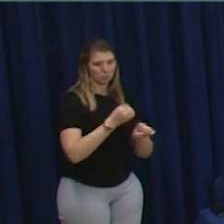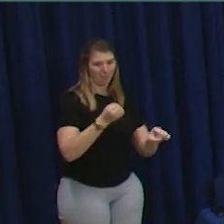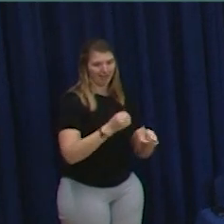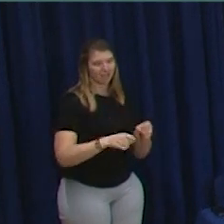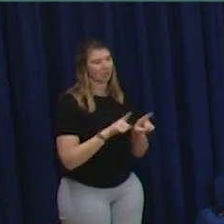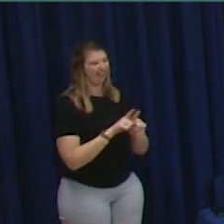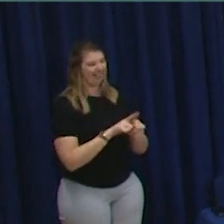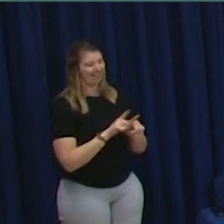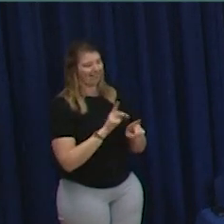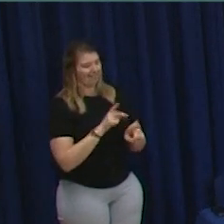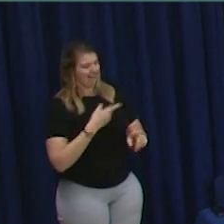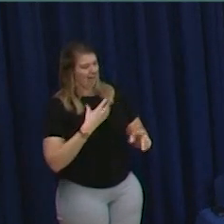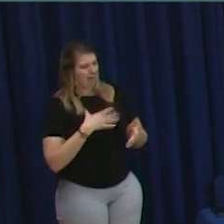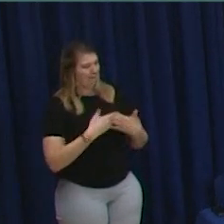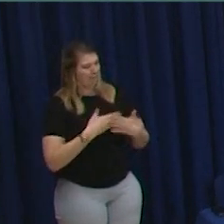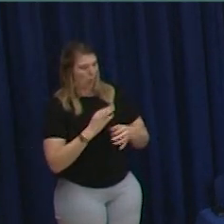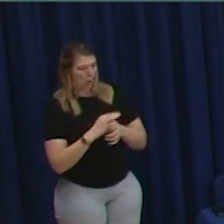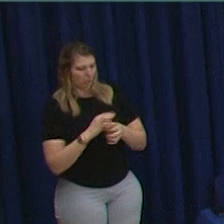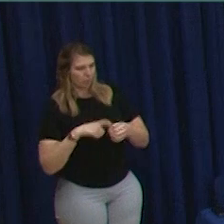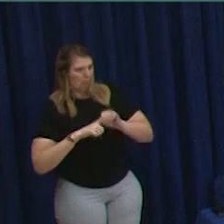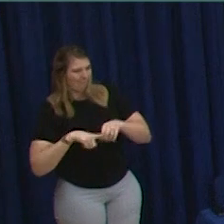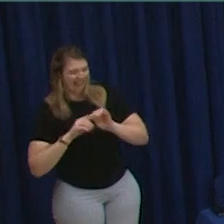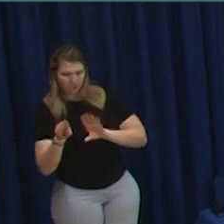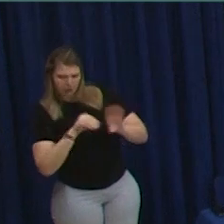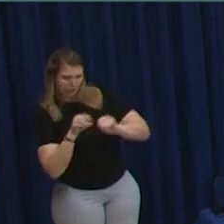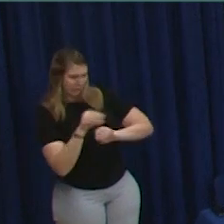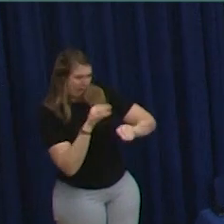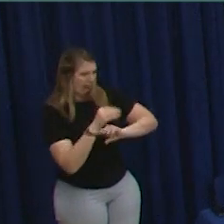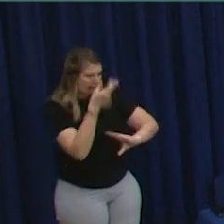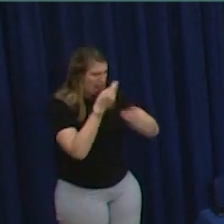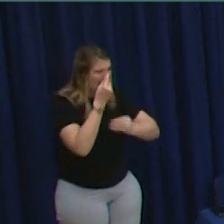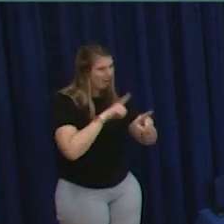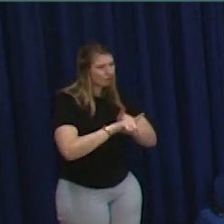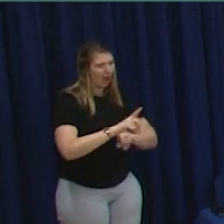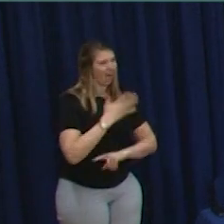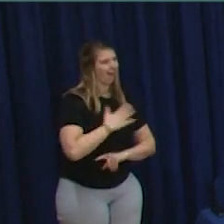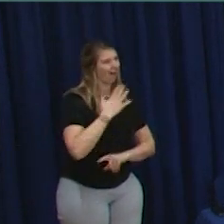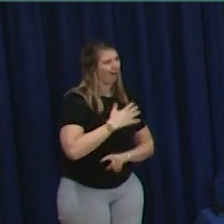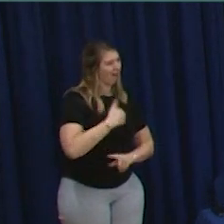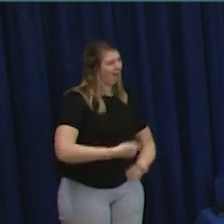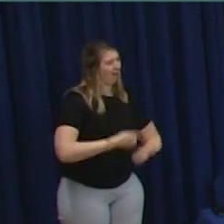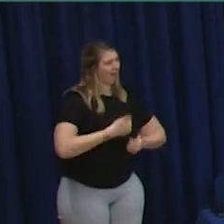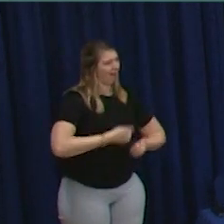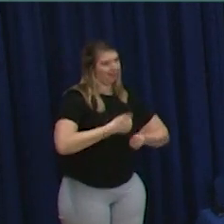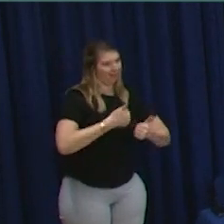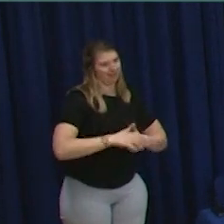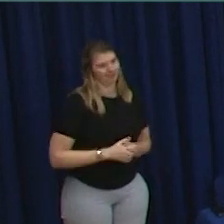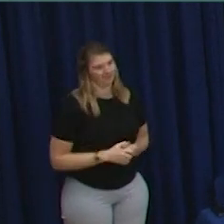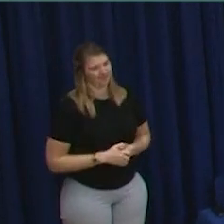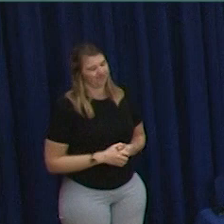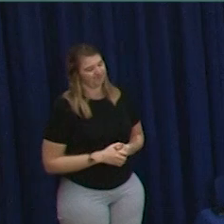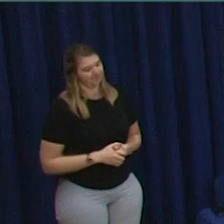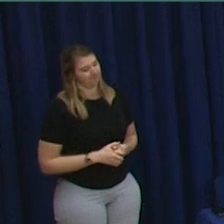that portfolio career, grabbing different ways of validating myself. And I think that,